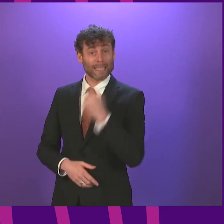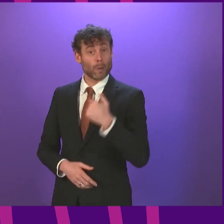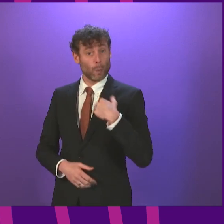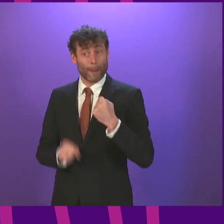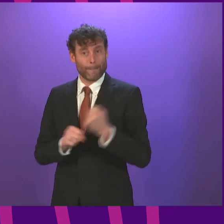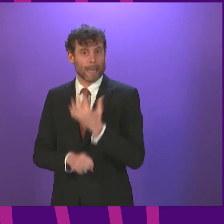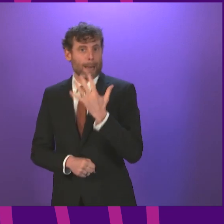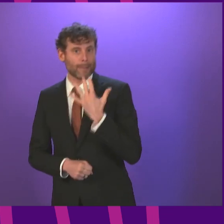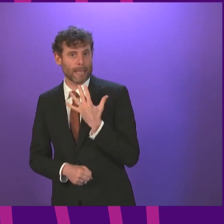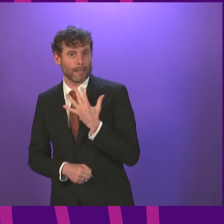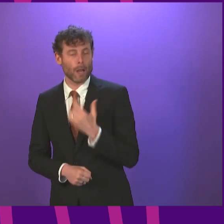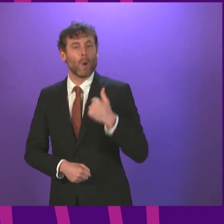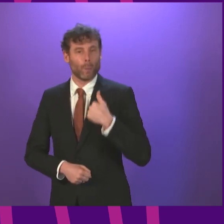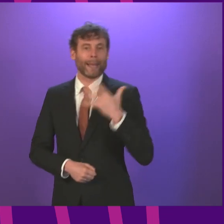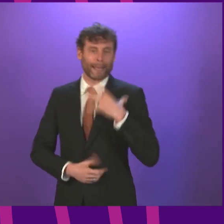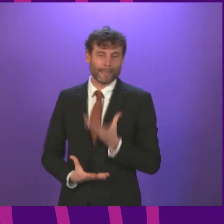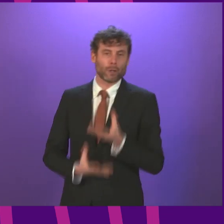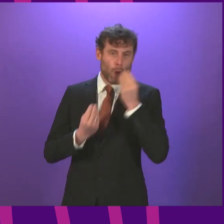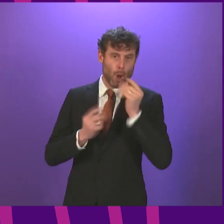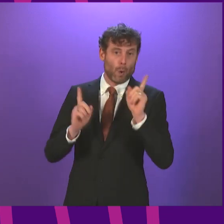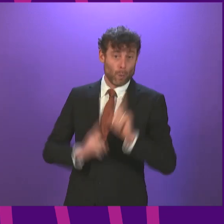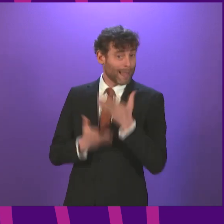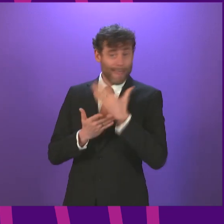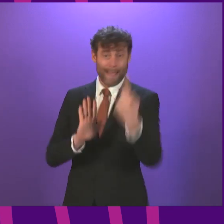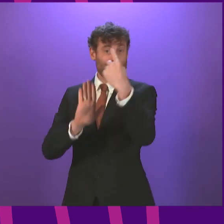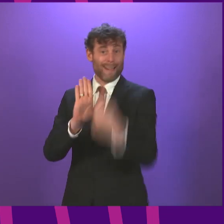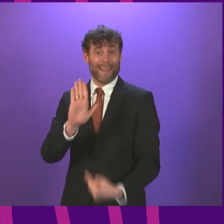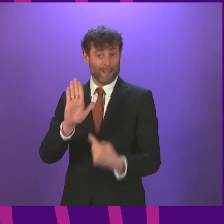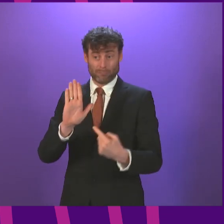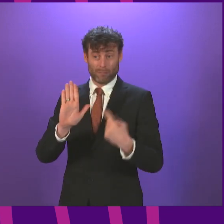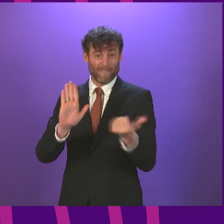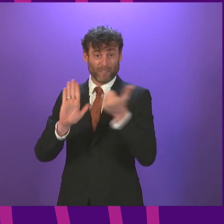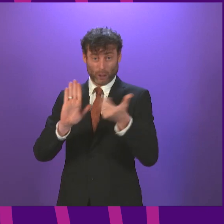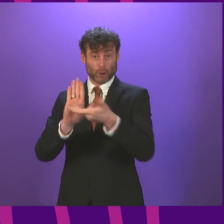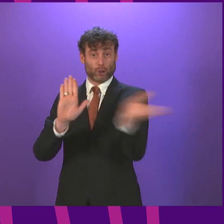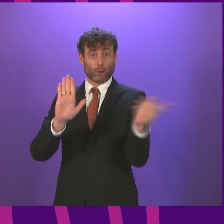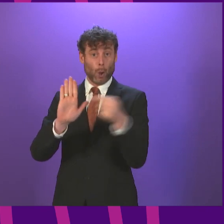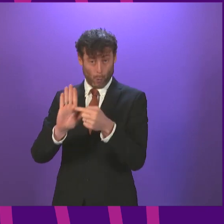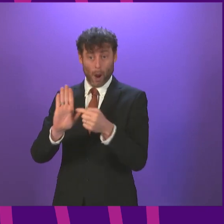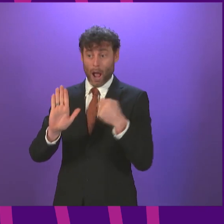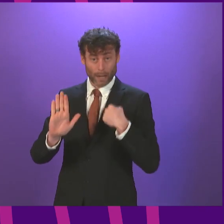lessons that it needs to learn from that and the lessons that I am determined that the Government will learn from it.